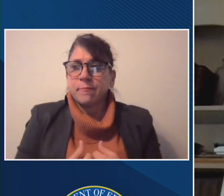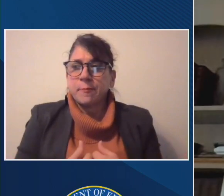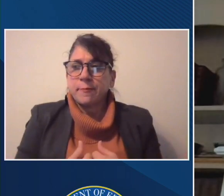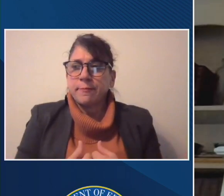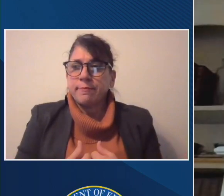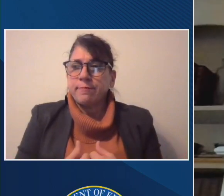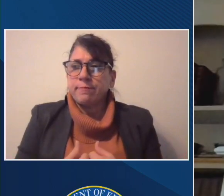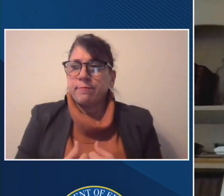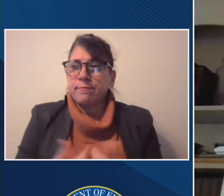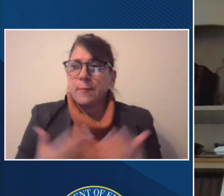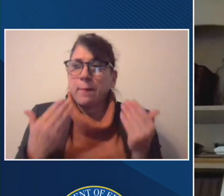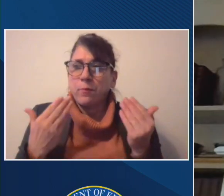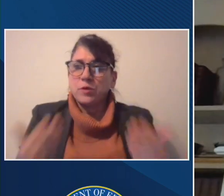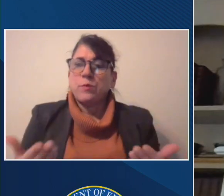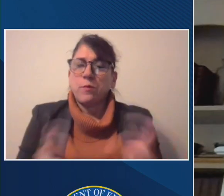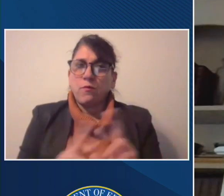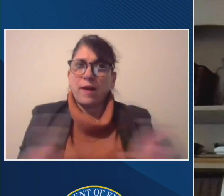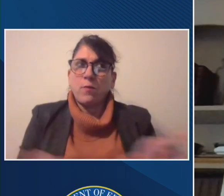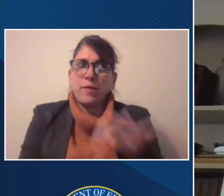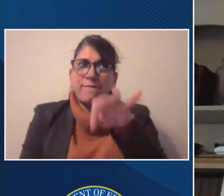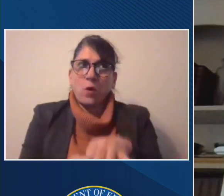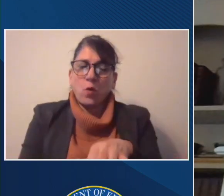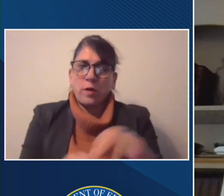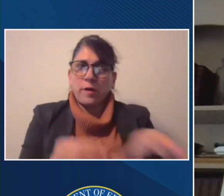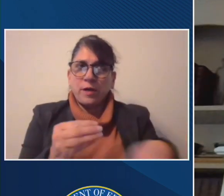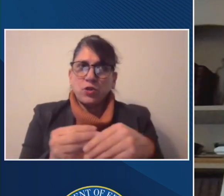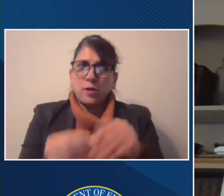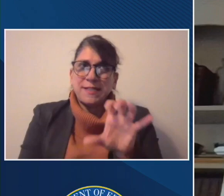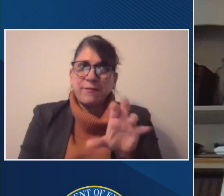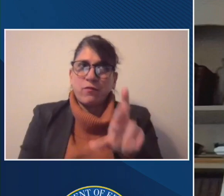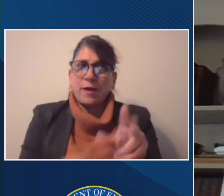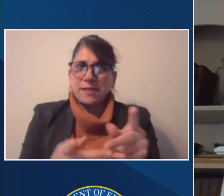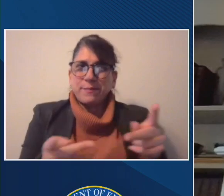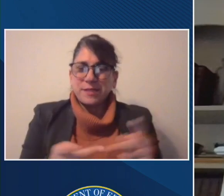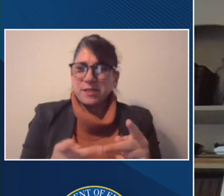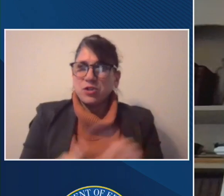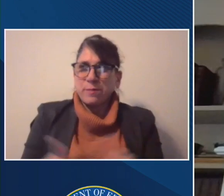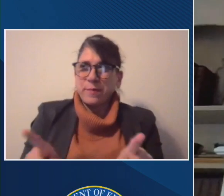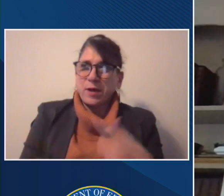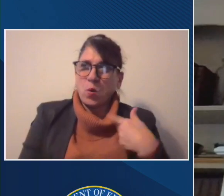we're ready with a vote on the addition of the civil rights position. But we would,